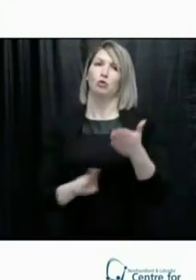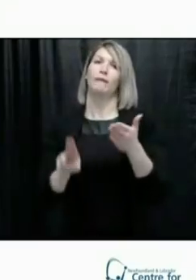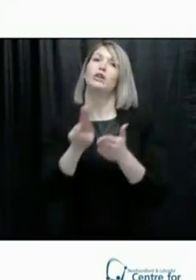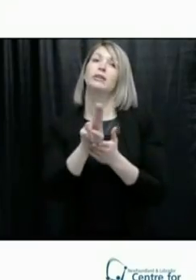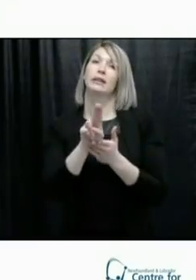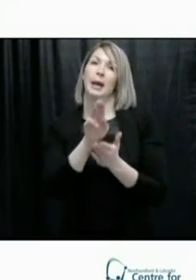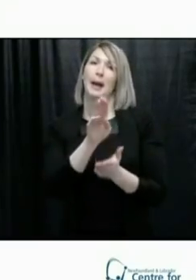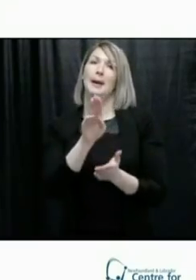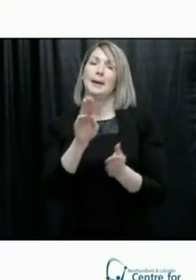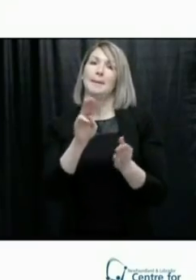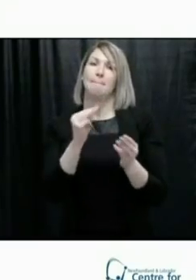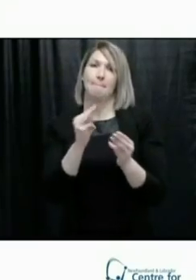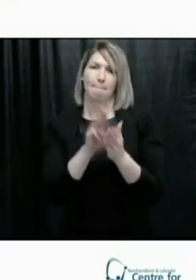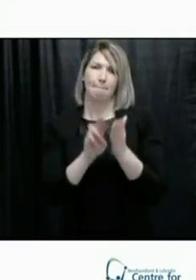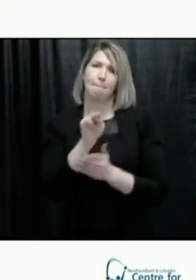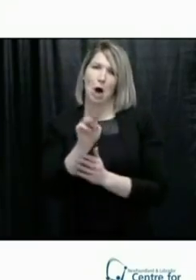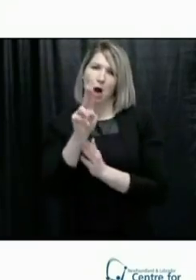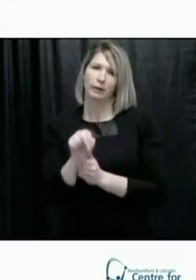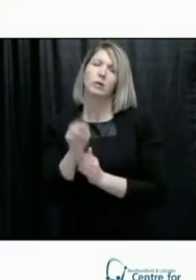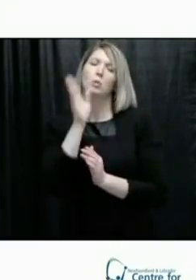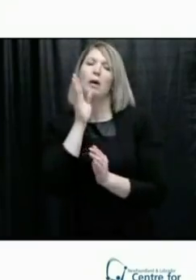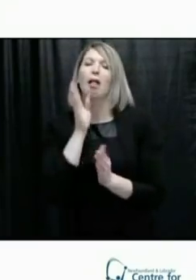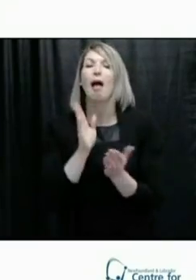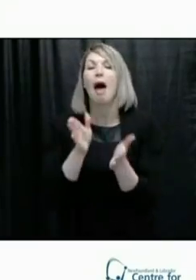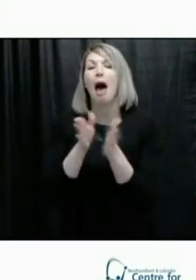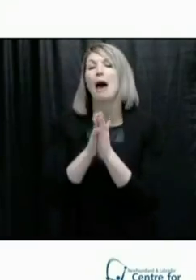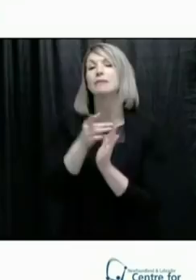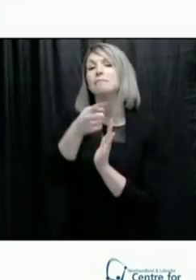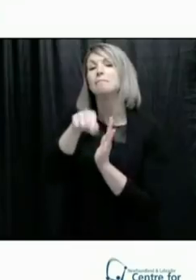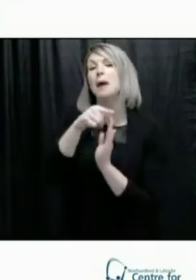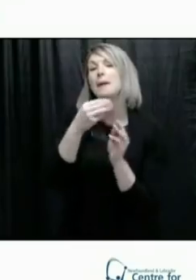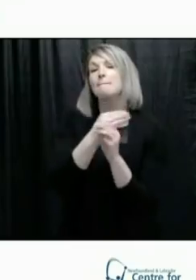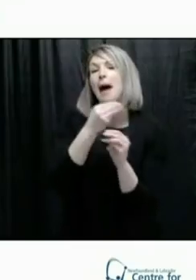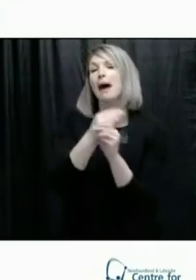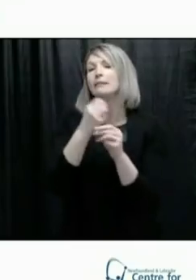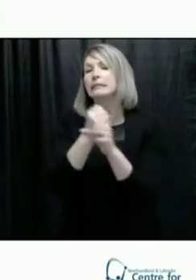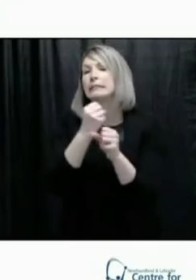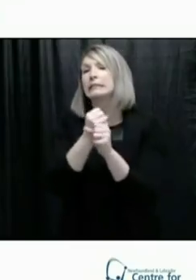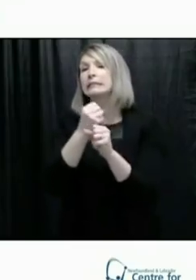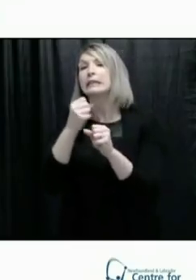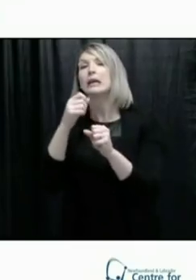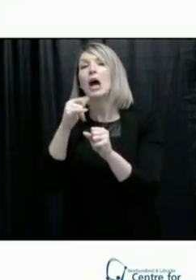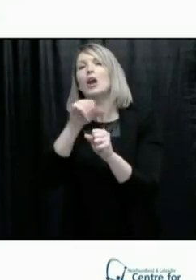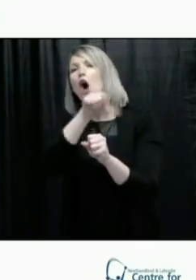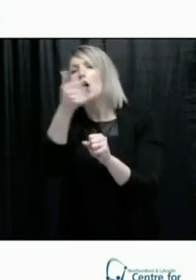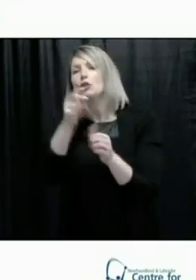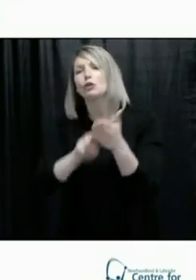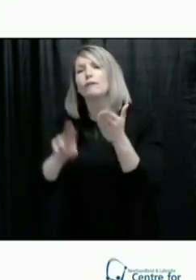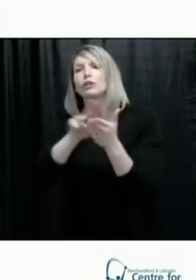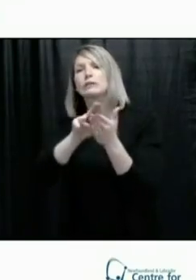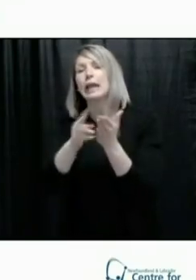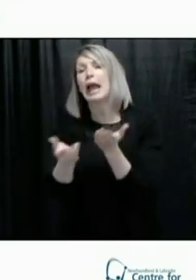UNIVERSITIES AS A PREMIER BALL SAID, THE STATS, MATH AND